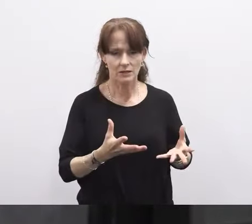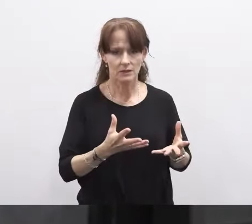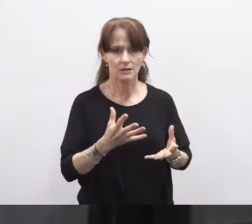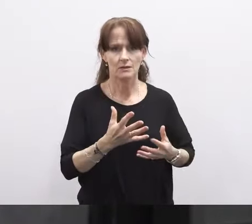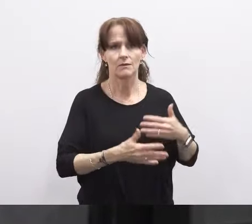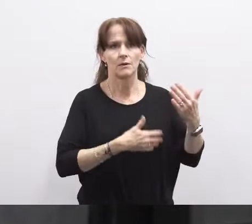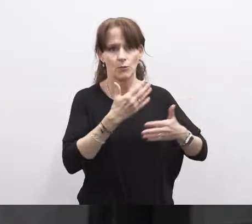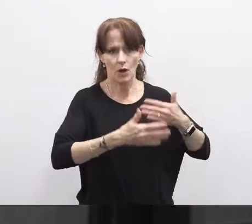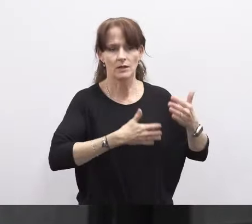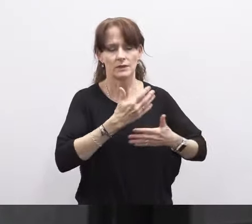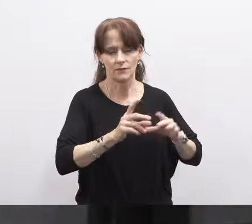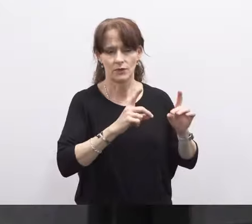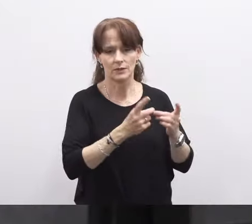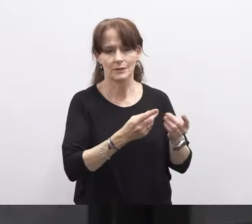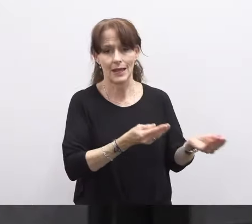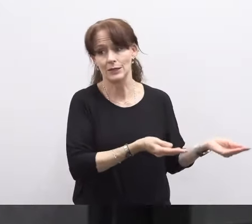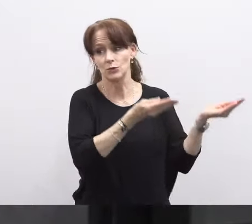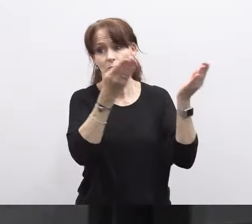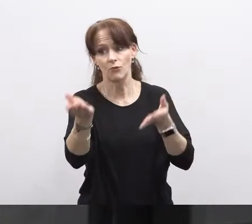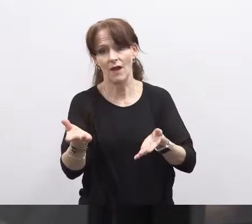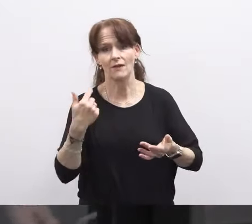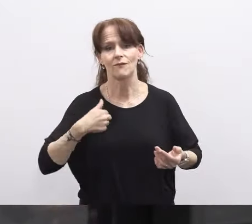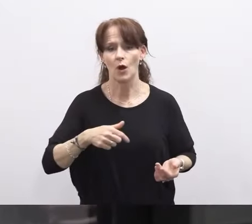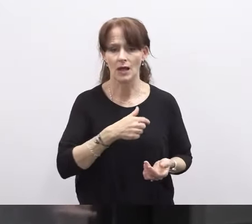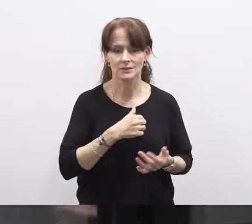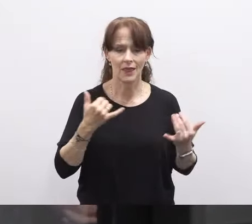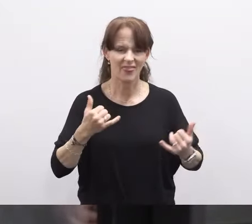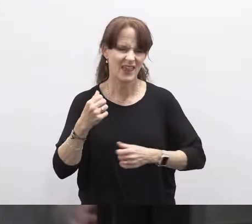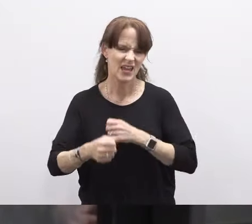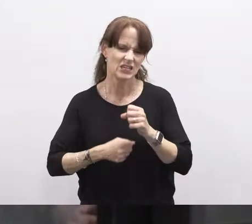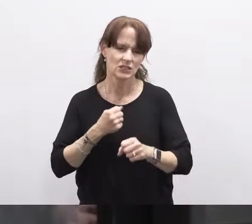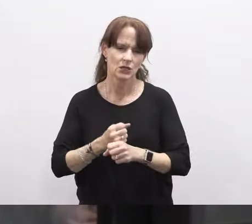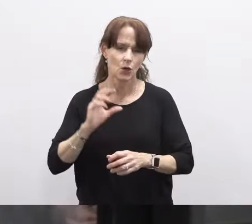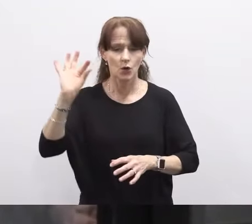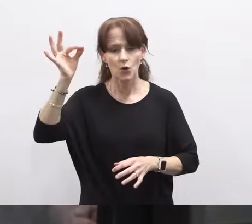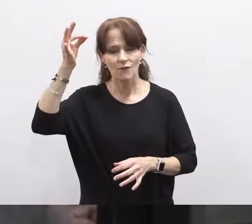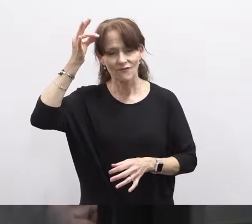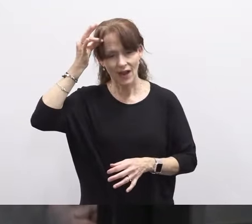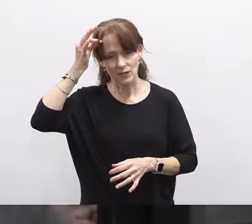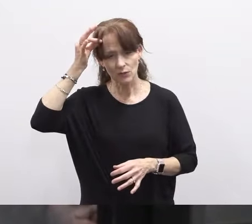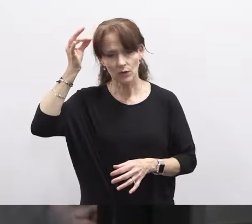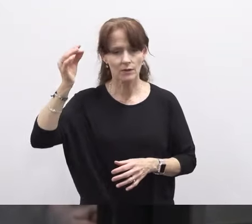and to provide for us. This year, in terms of your federal audit,